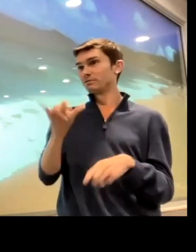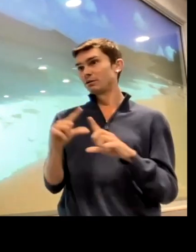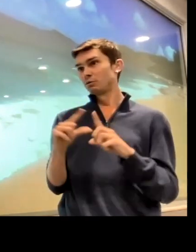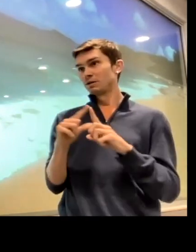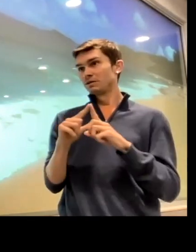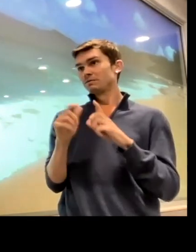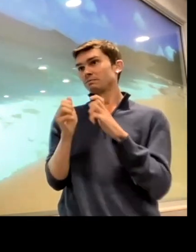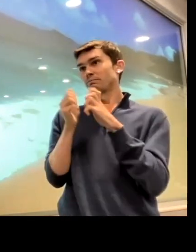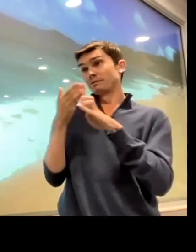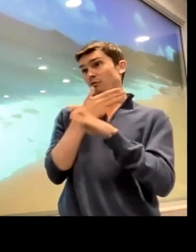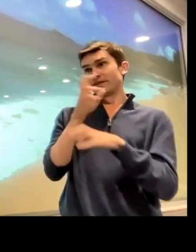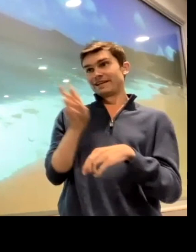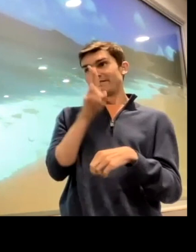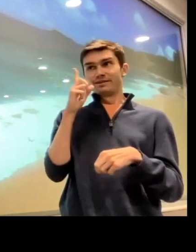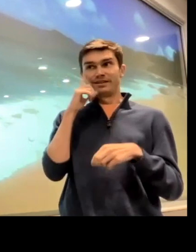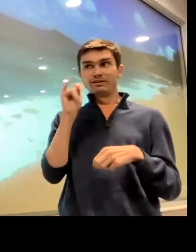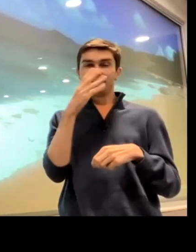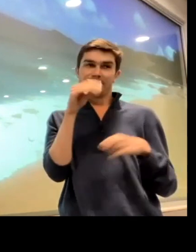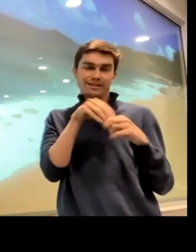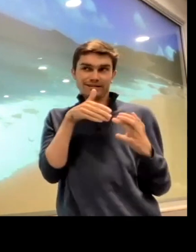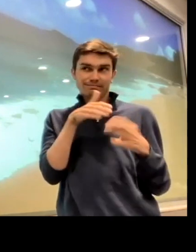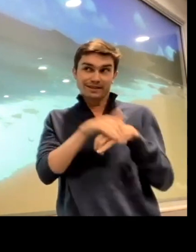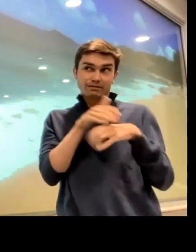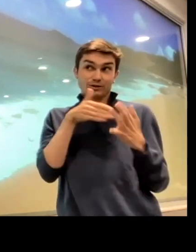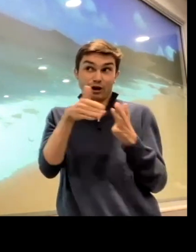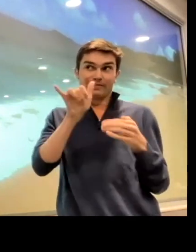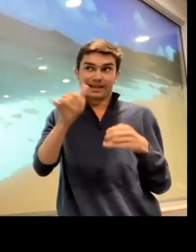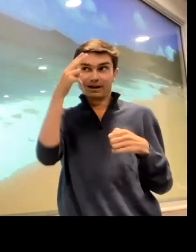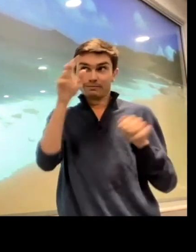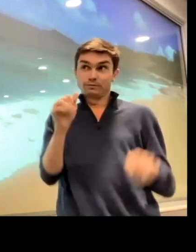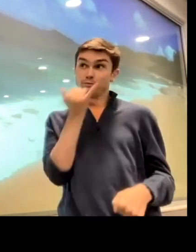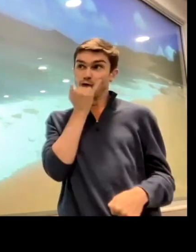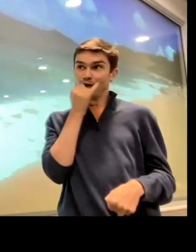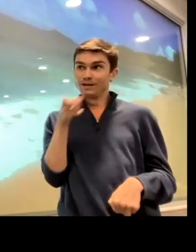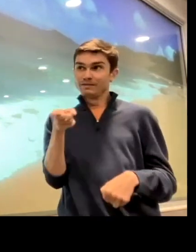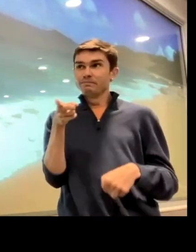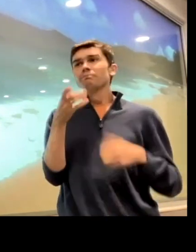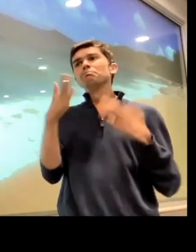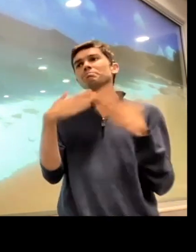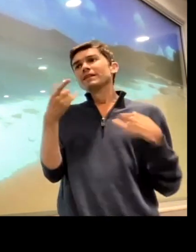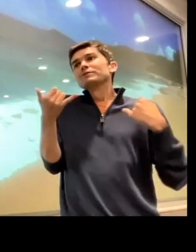And so you're going to confess this about sound could be wrong, but every time you read it, you still access this.